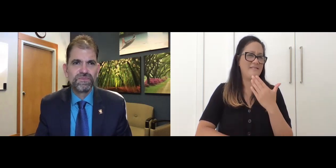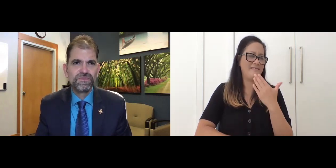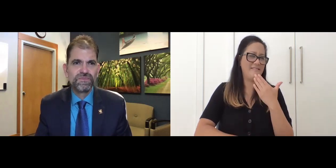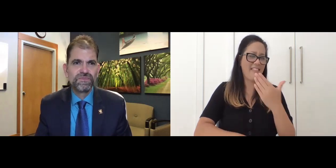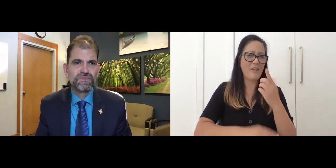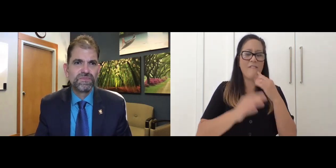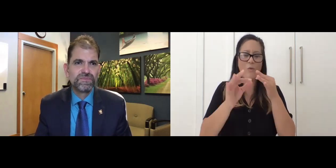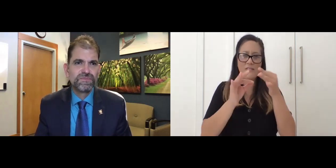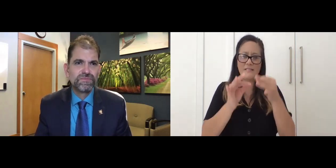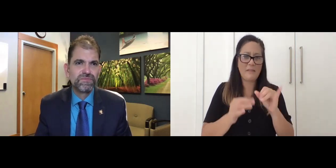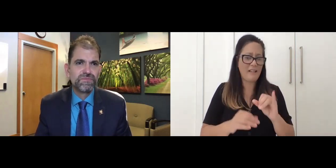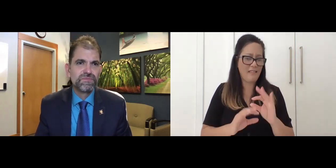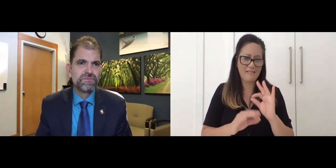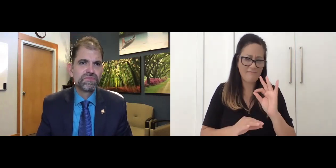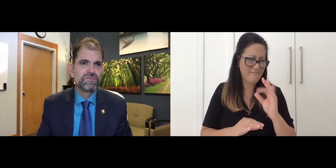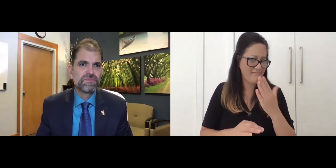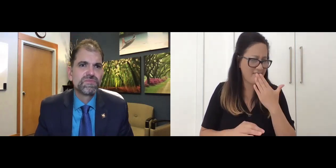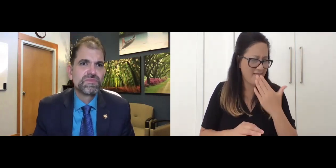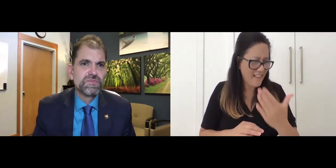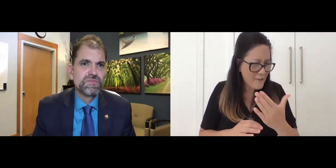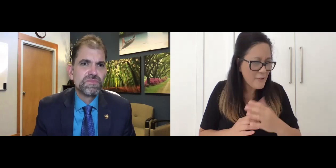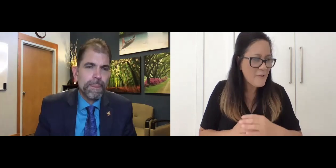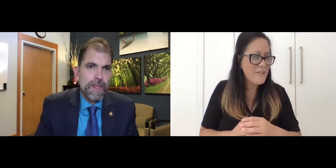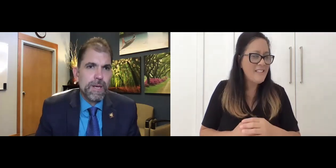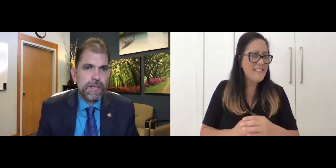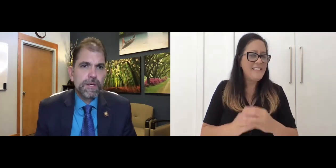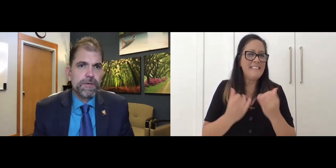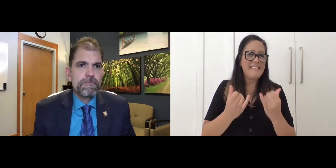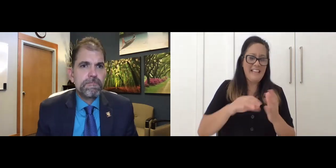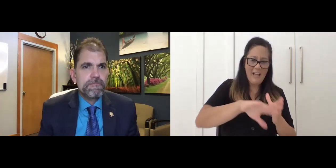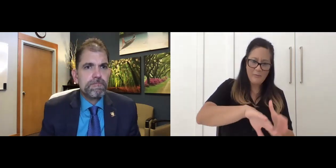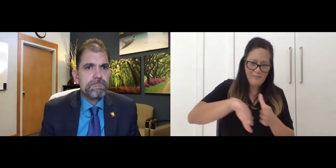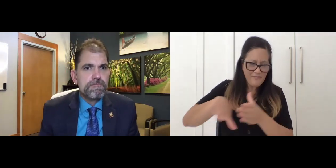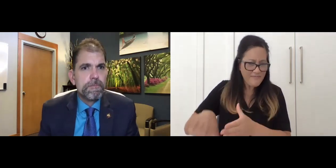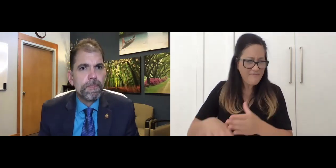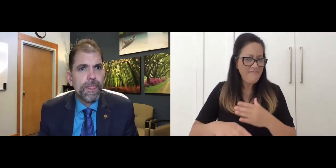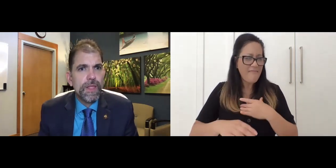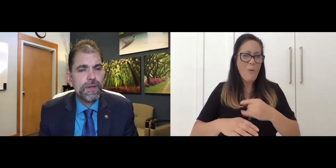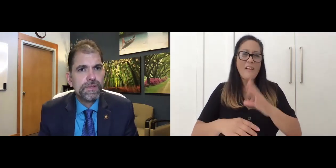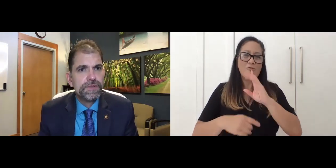like I said earlier, like concrete. Thank you for explaining that doctor. Now